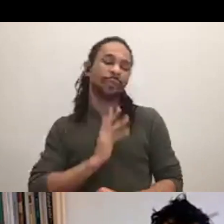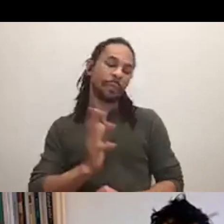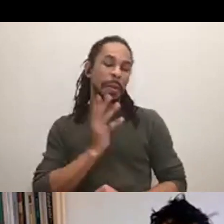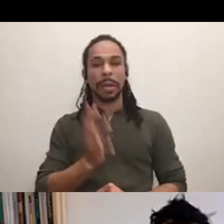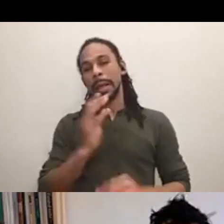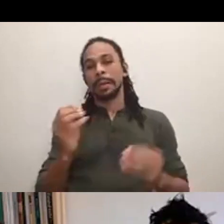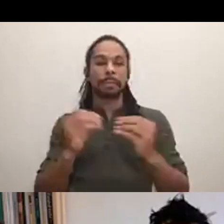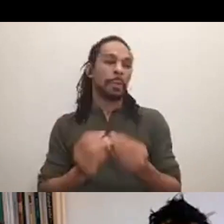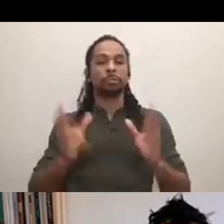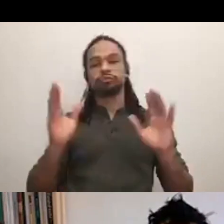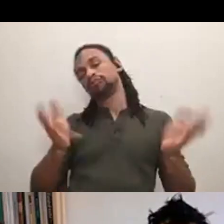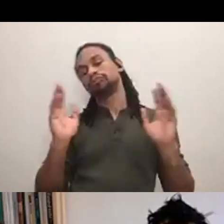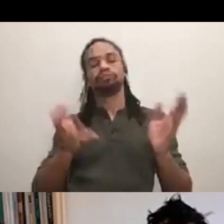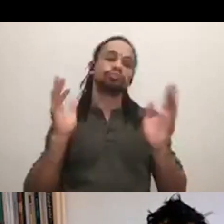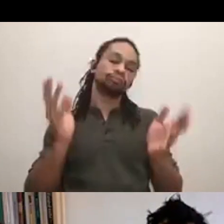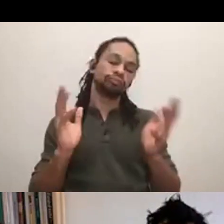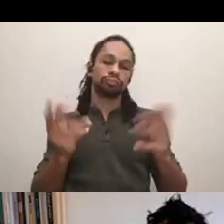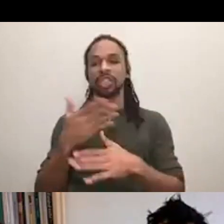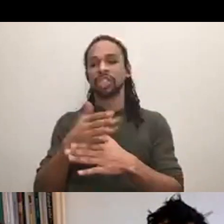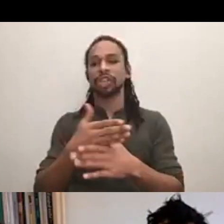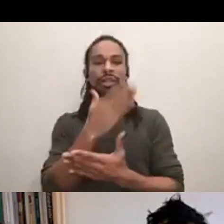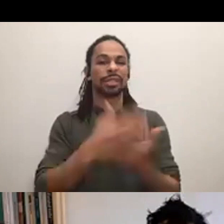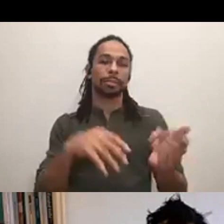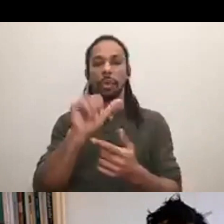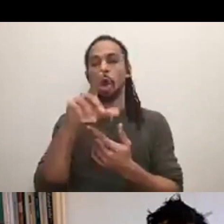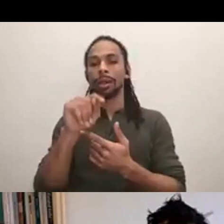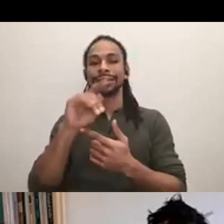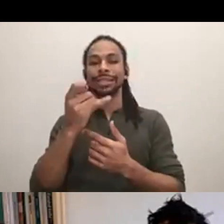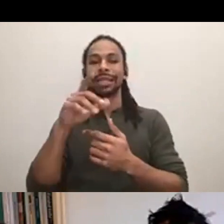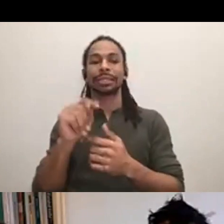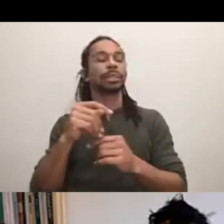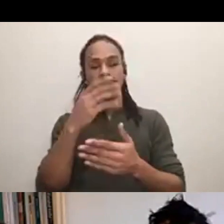be sharing some of the alt-text that some people submitted during their registration